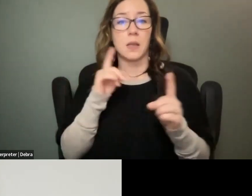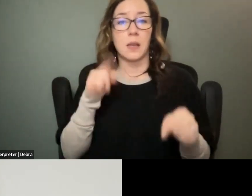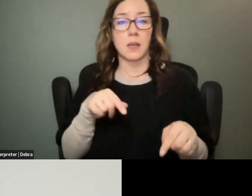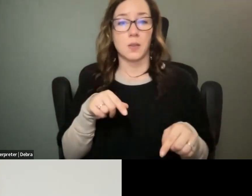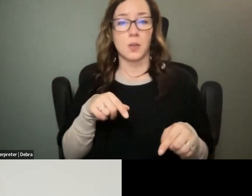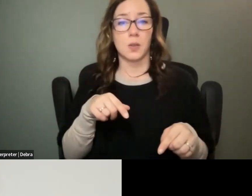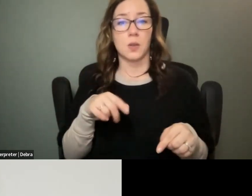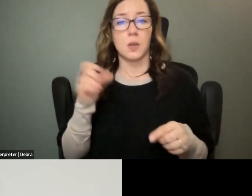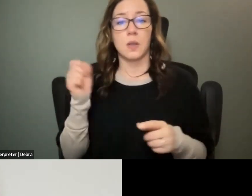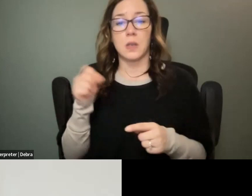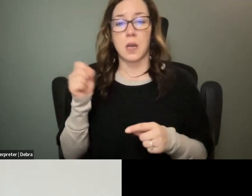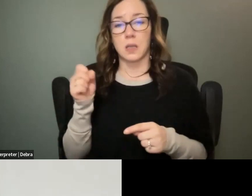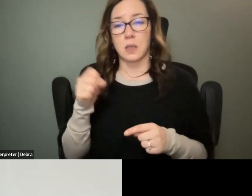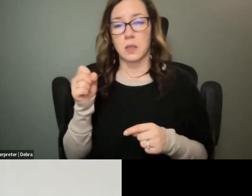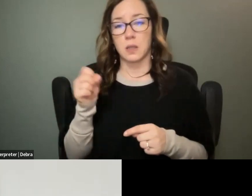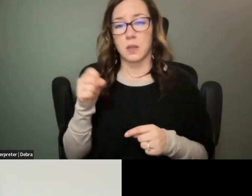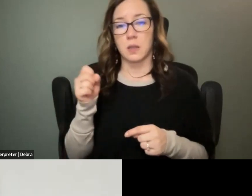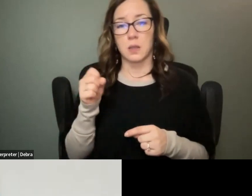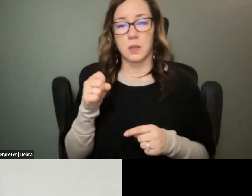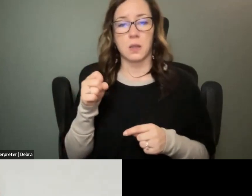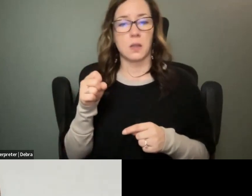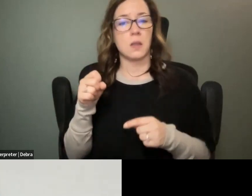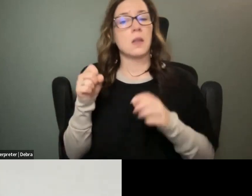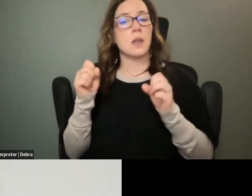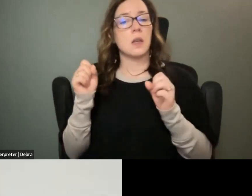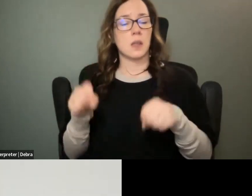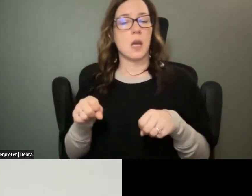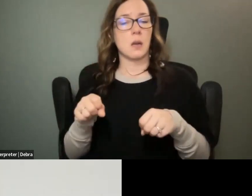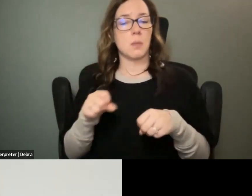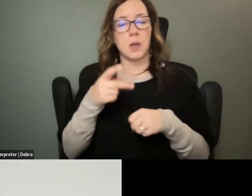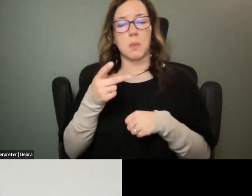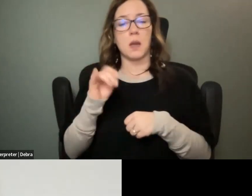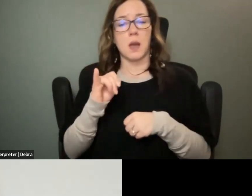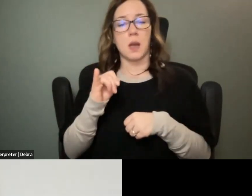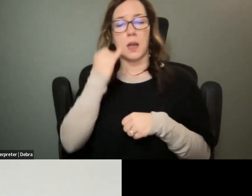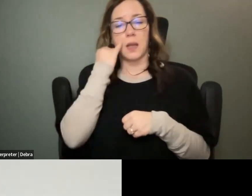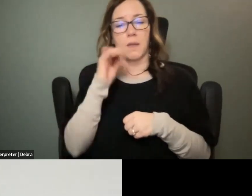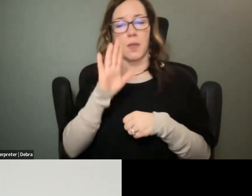yes an engineer or anyone can be a pi